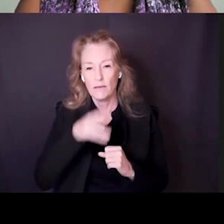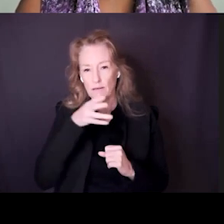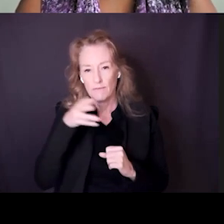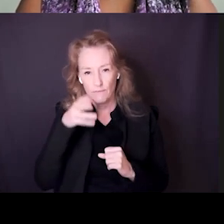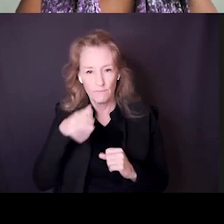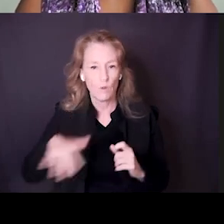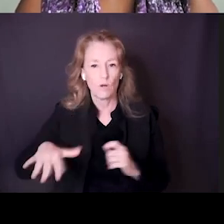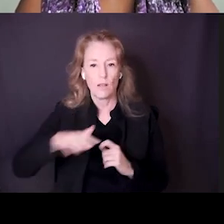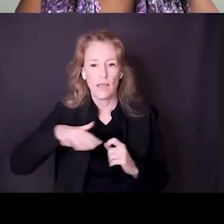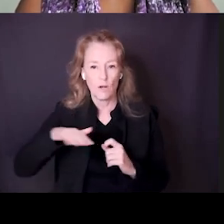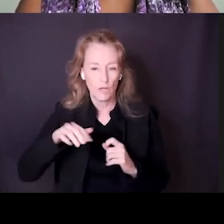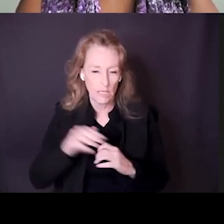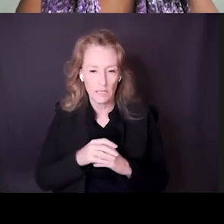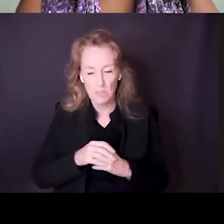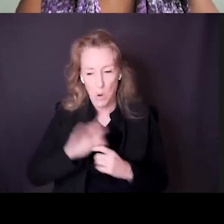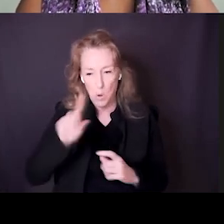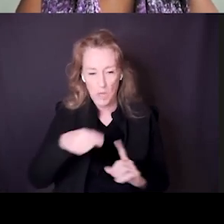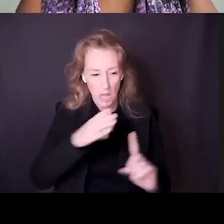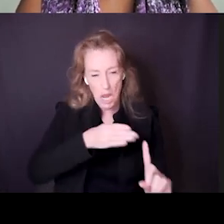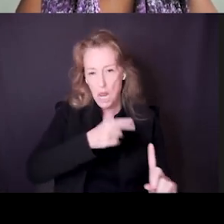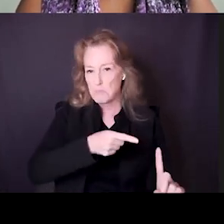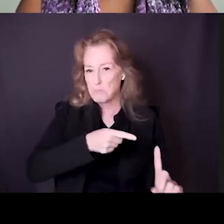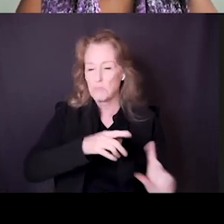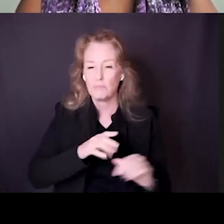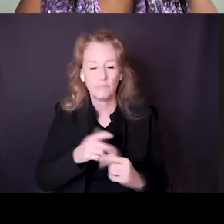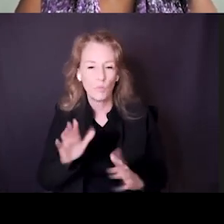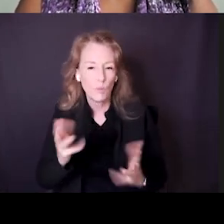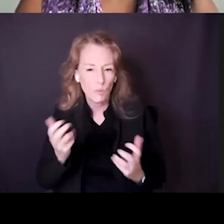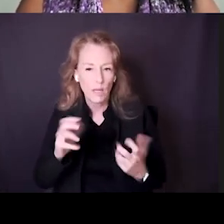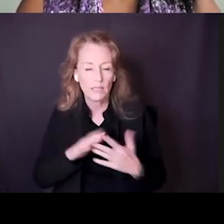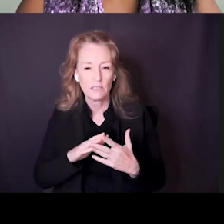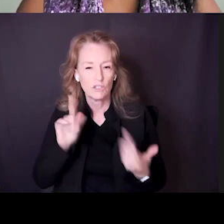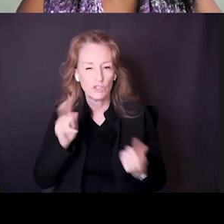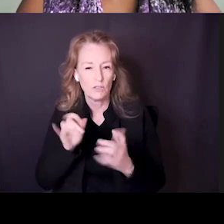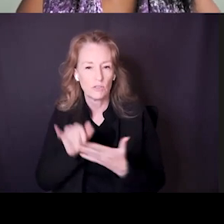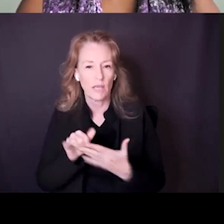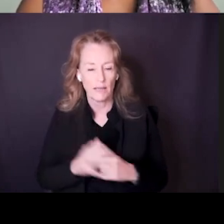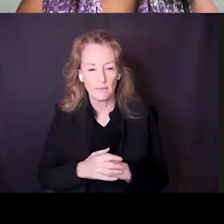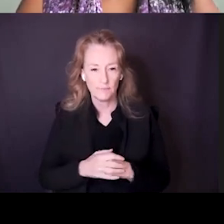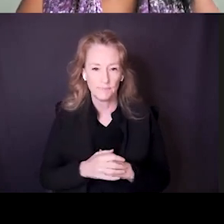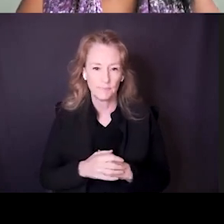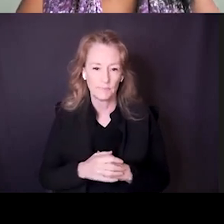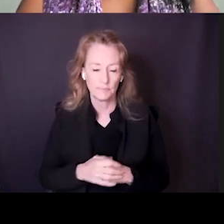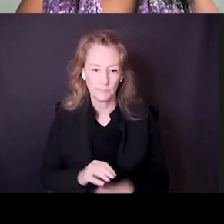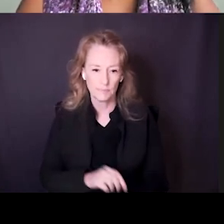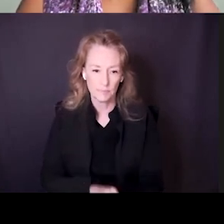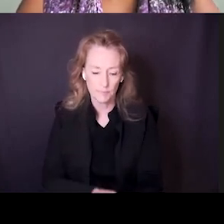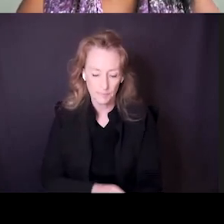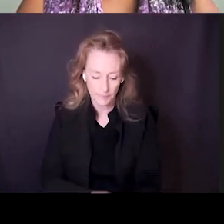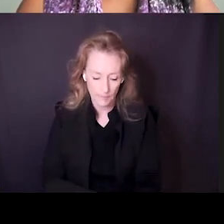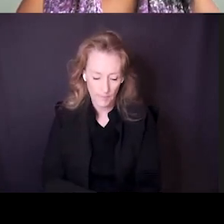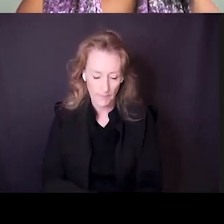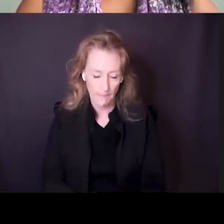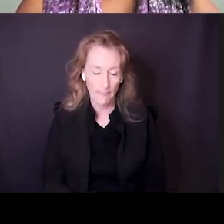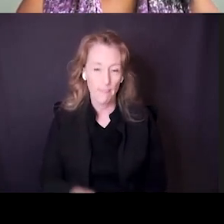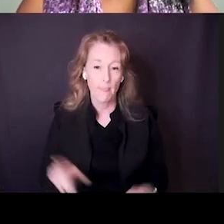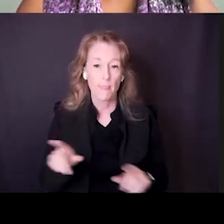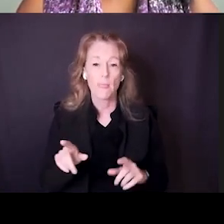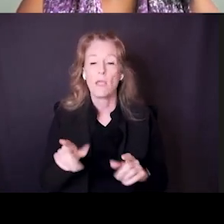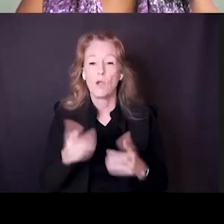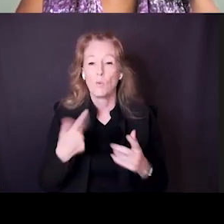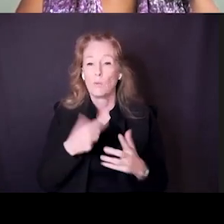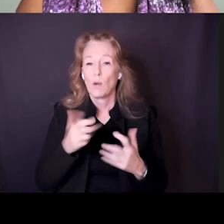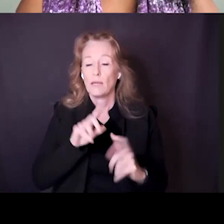LIMIT THAT AND TARGET THOSE AREA COMMUNITIES.